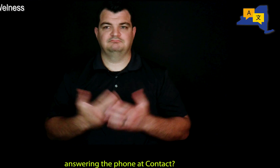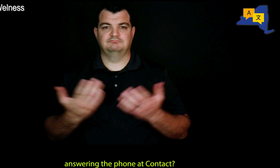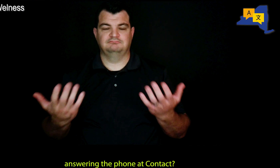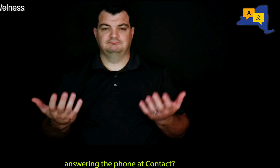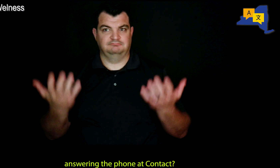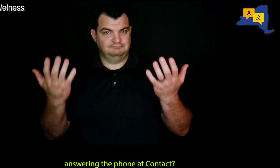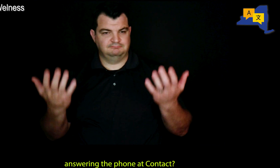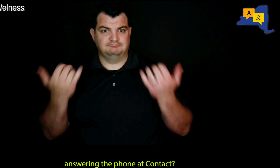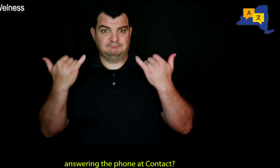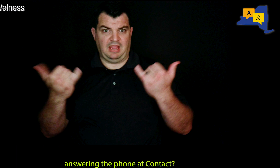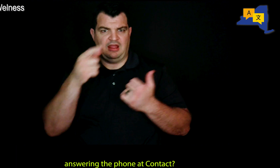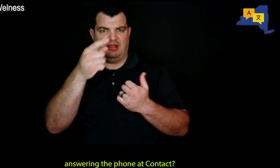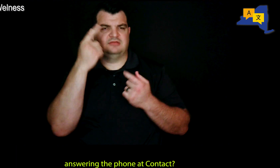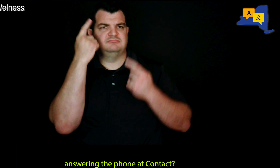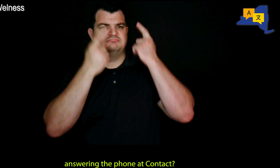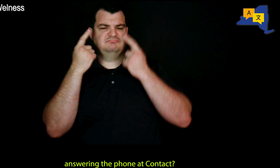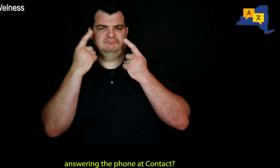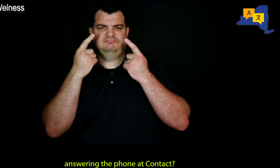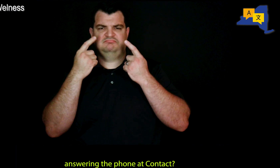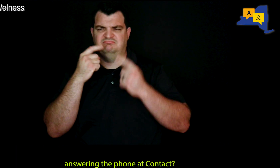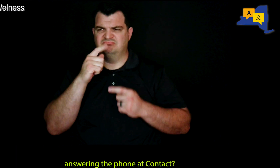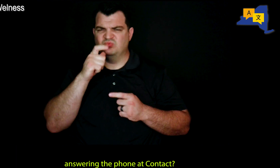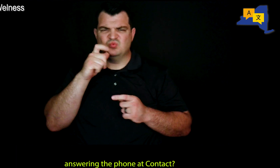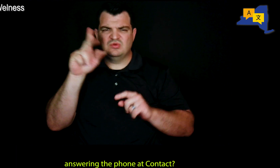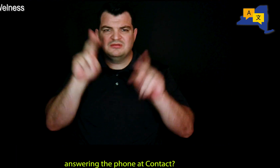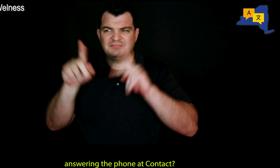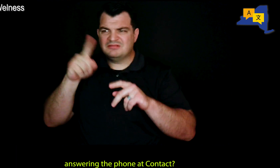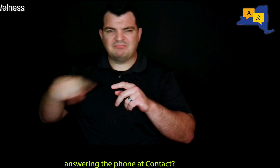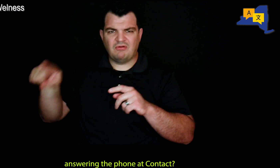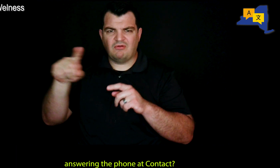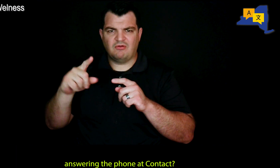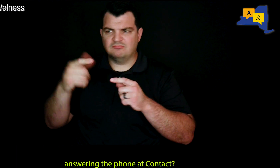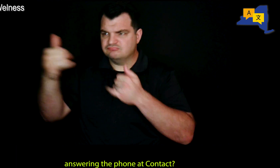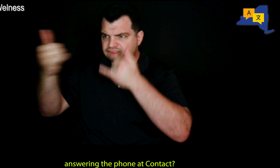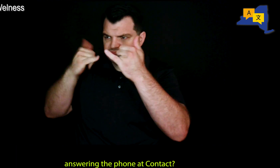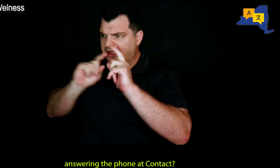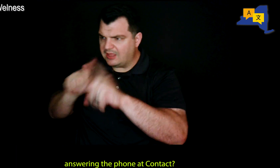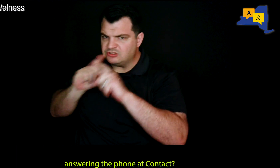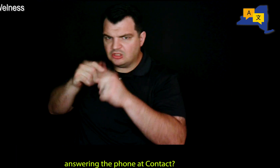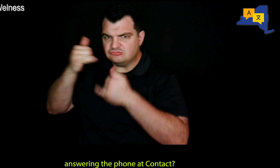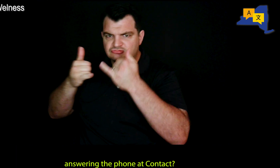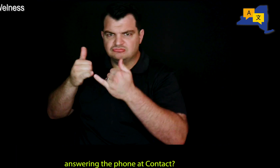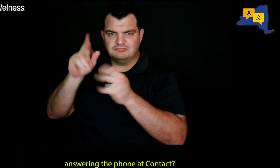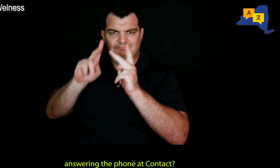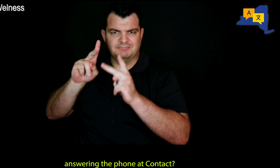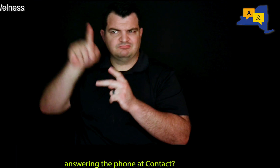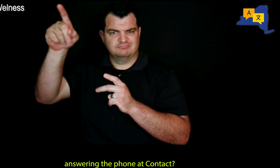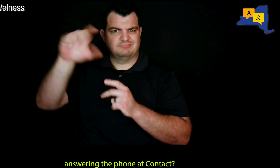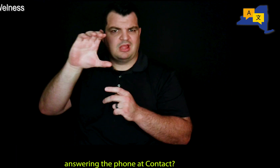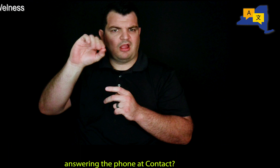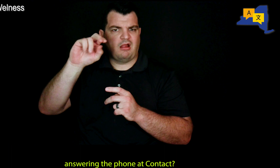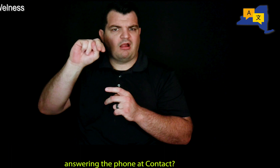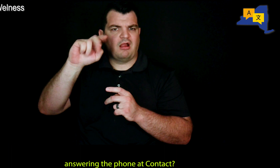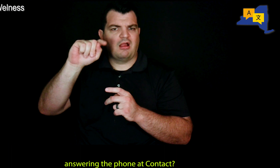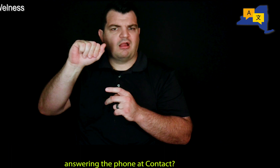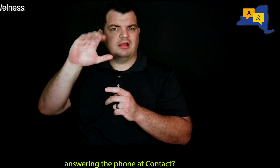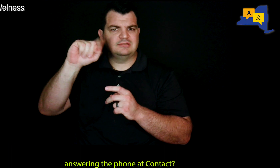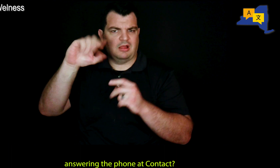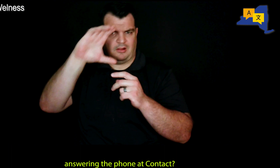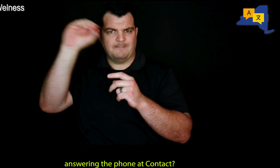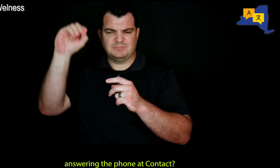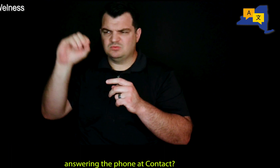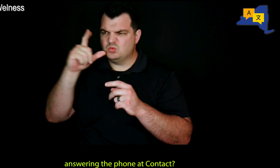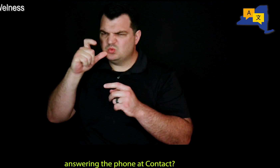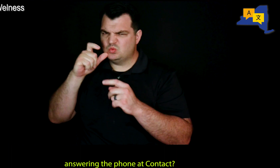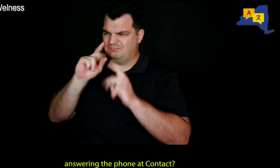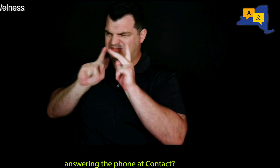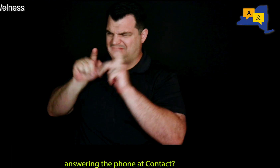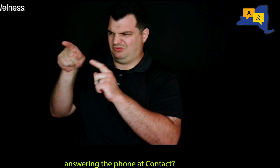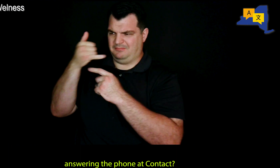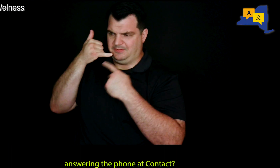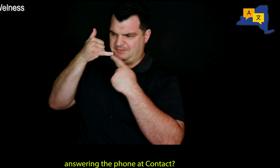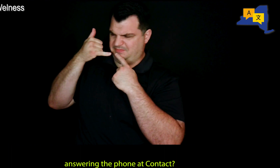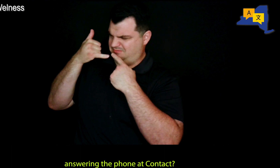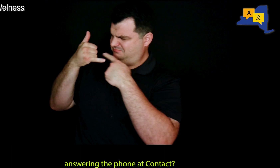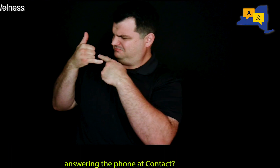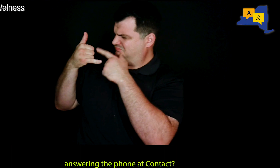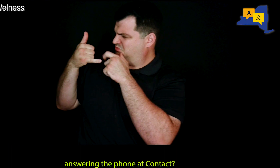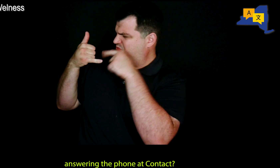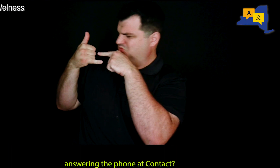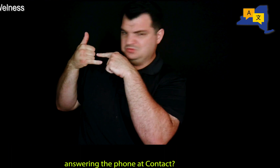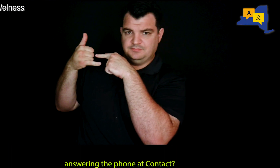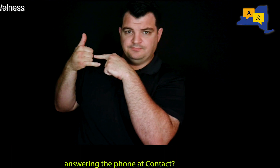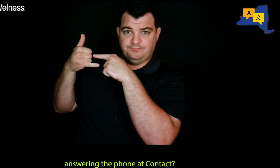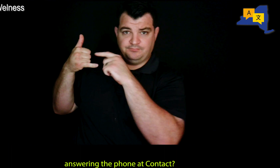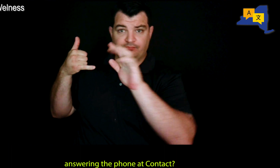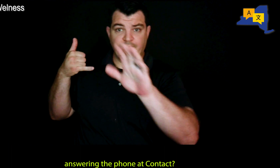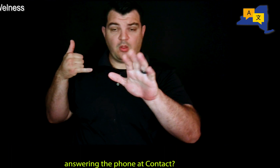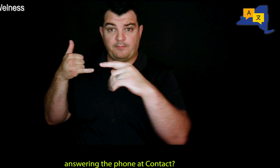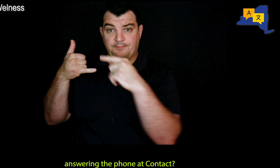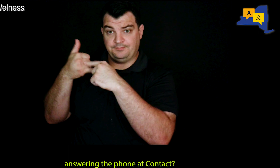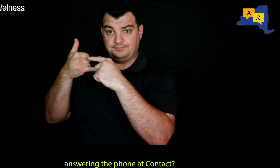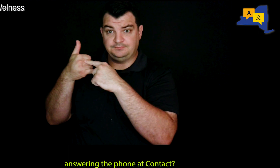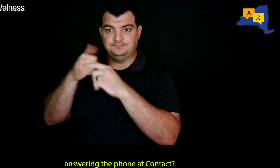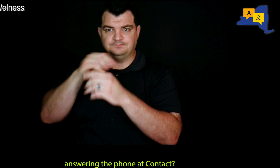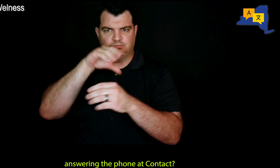answering the phone at Contact?